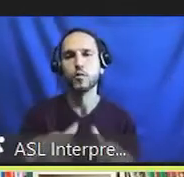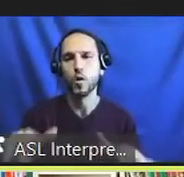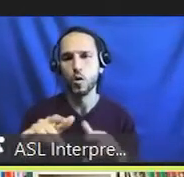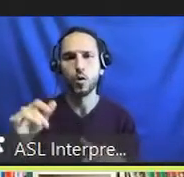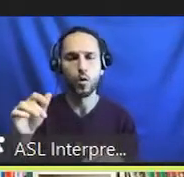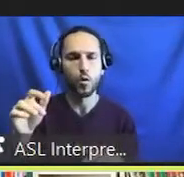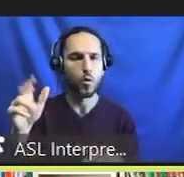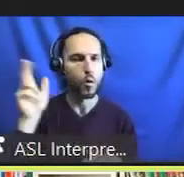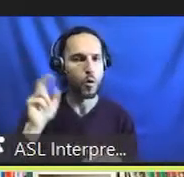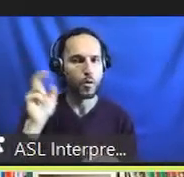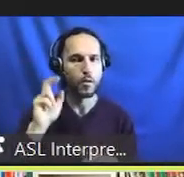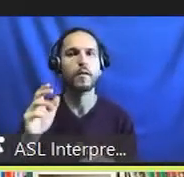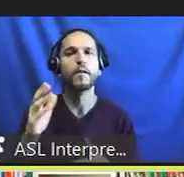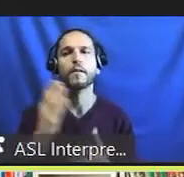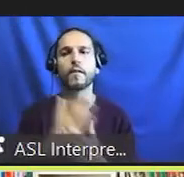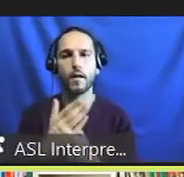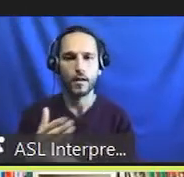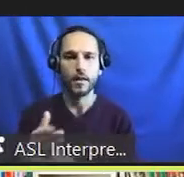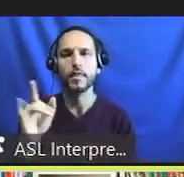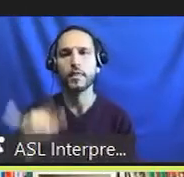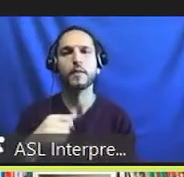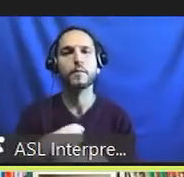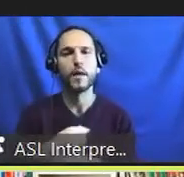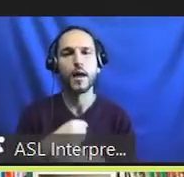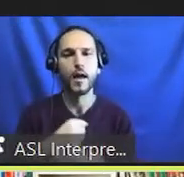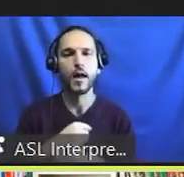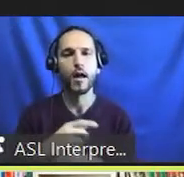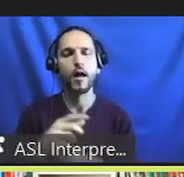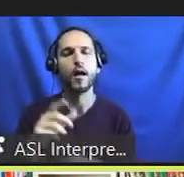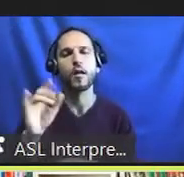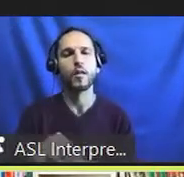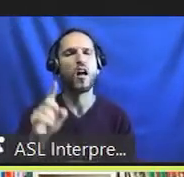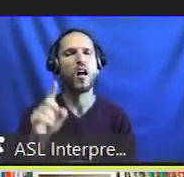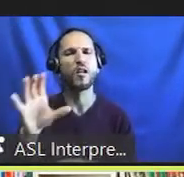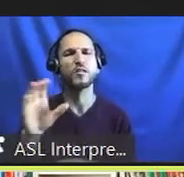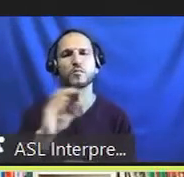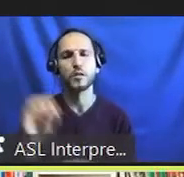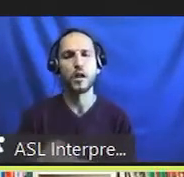So transcription is the creation of a 100%-accurate verbatim